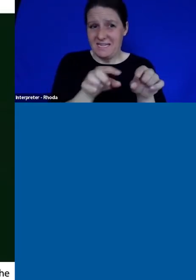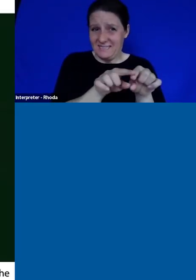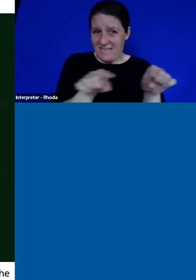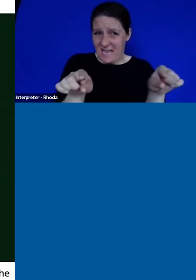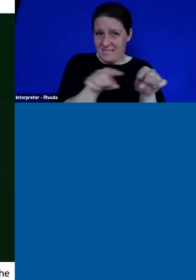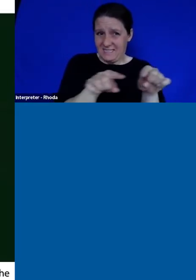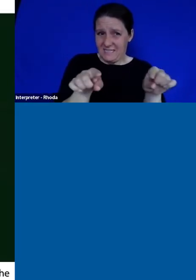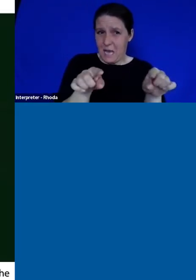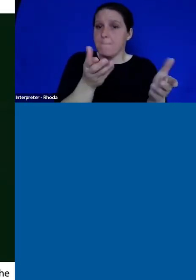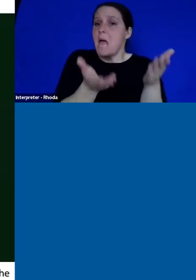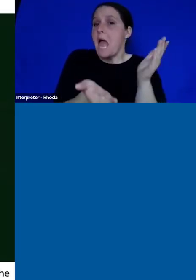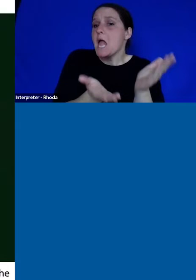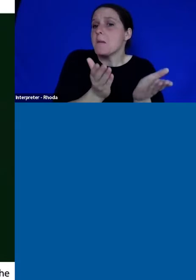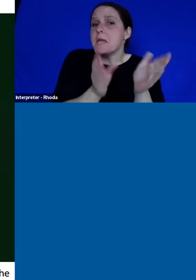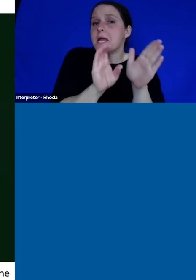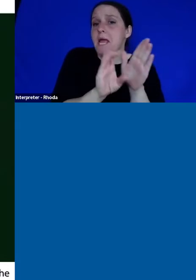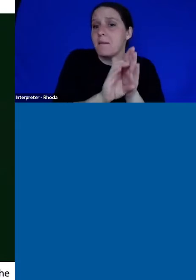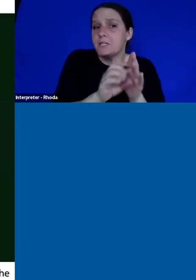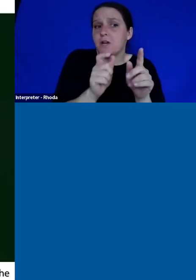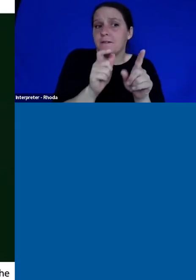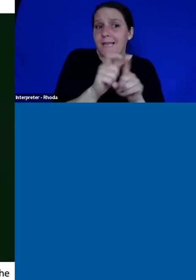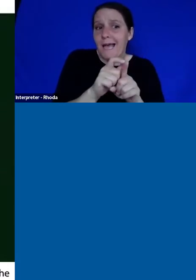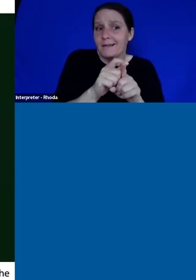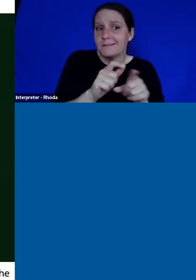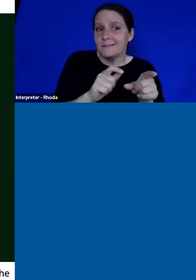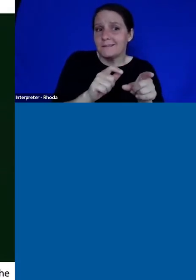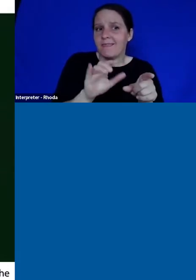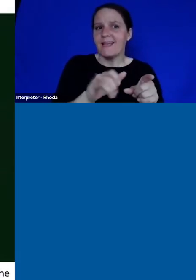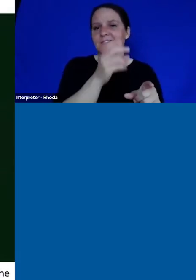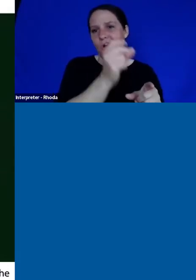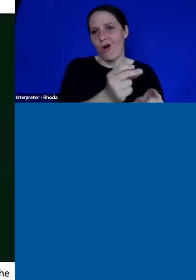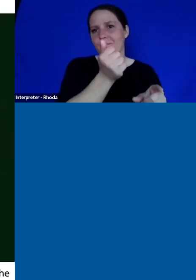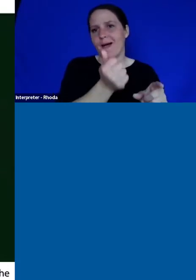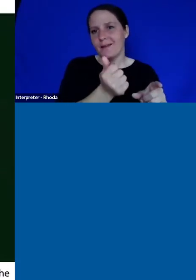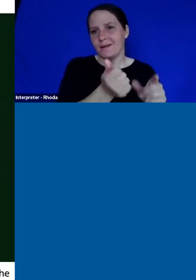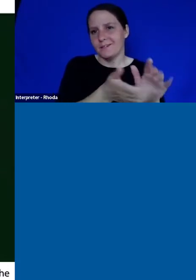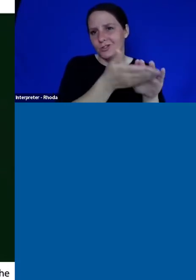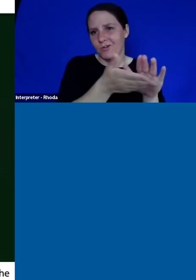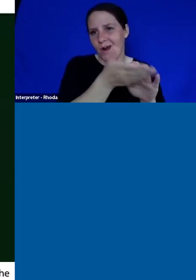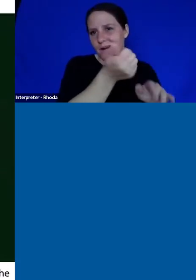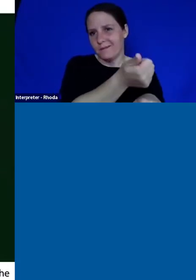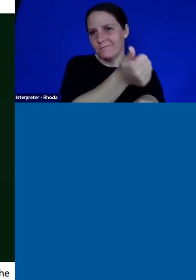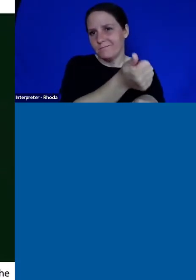Well that doesn't describe anything. How on earth would a blind person be able to understand